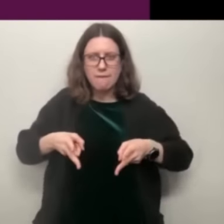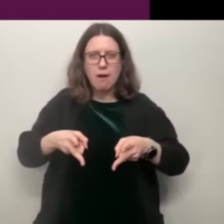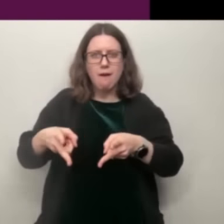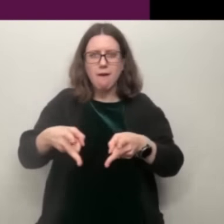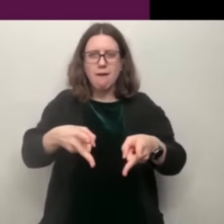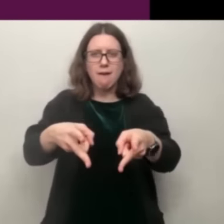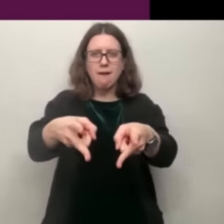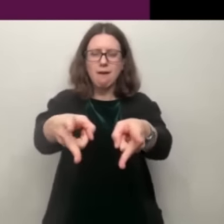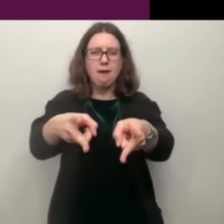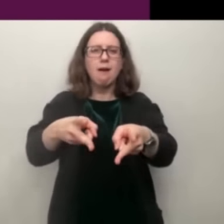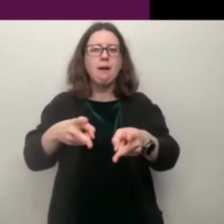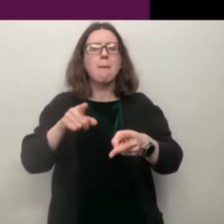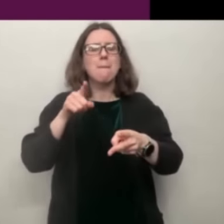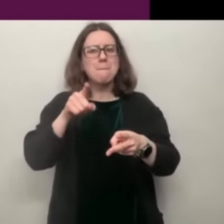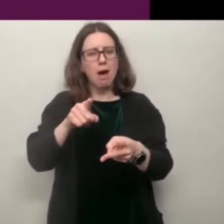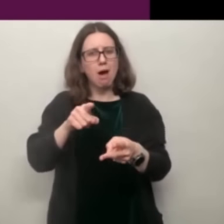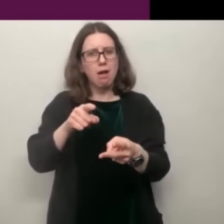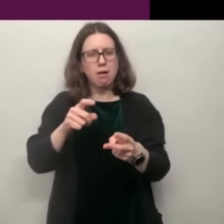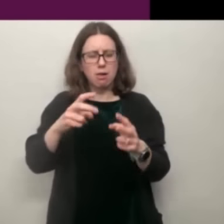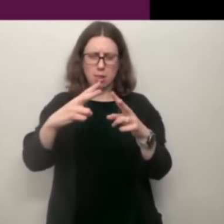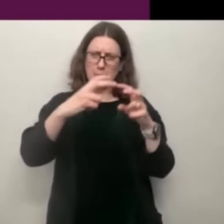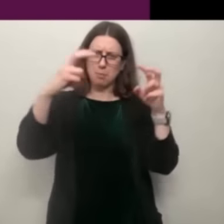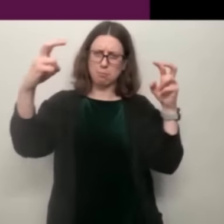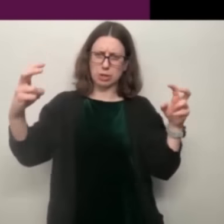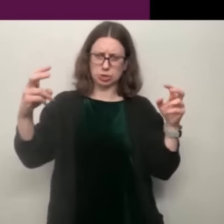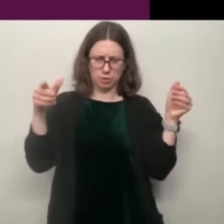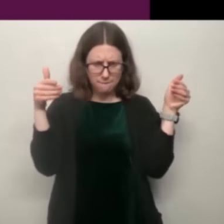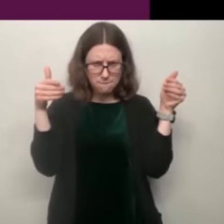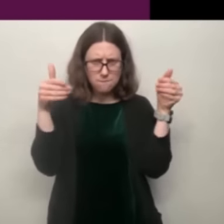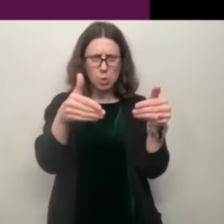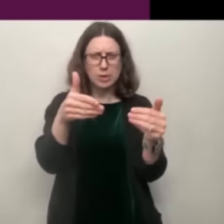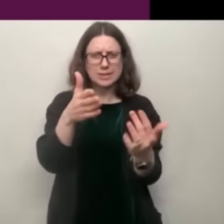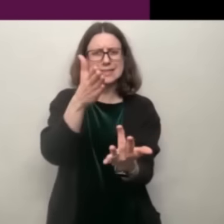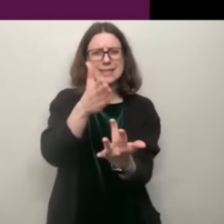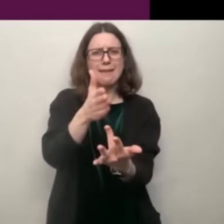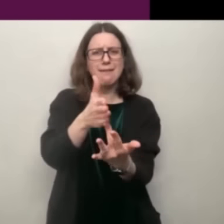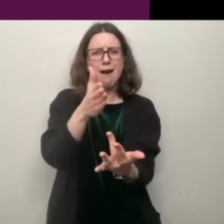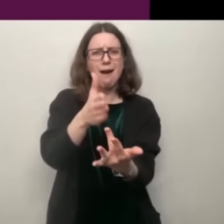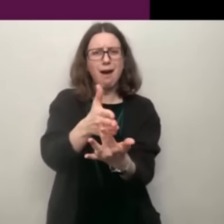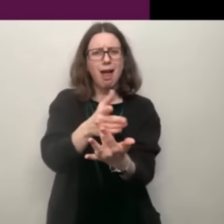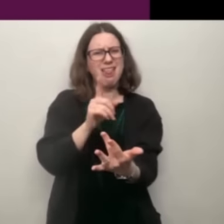The bridge is the focal point, but also it frames the lead smelters, the engine houses,